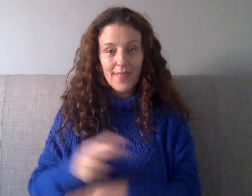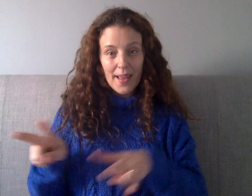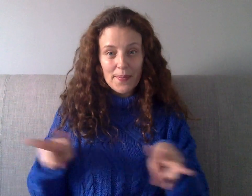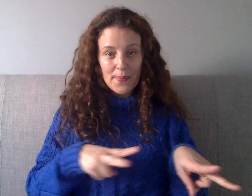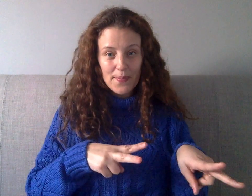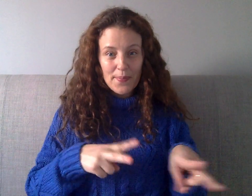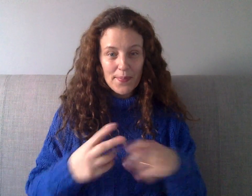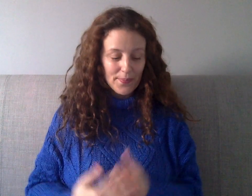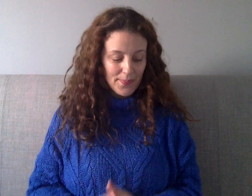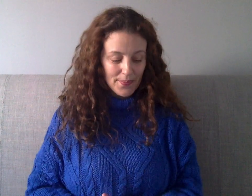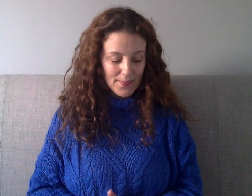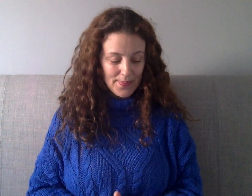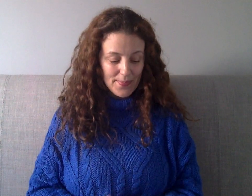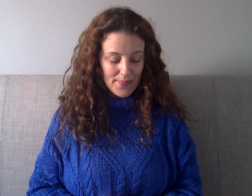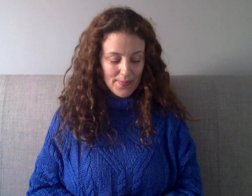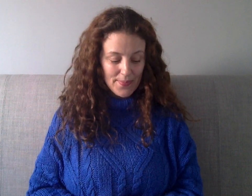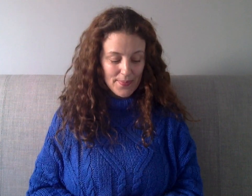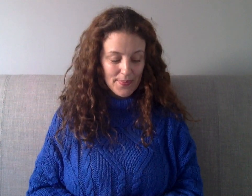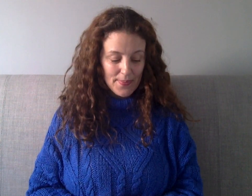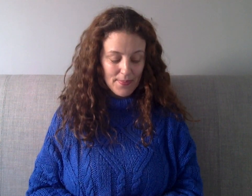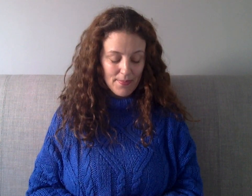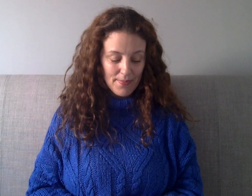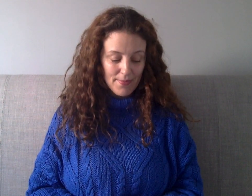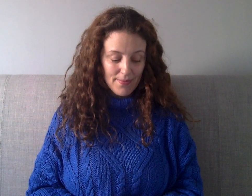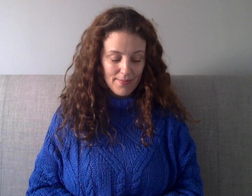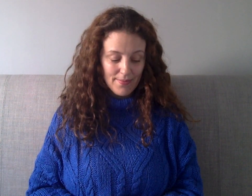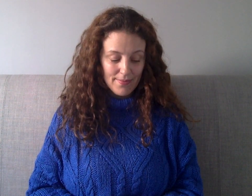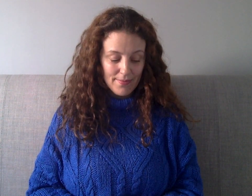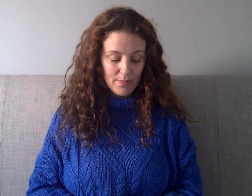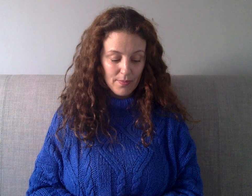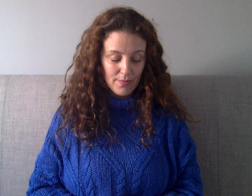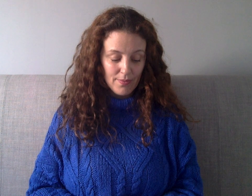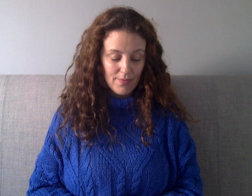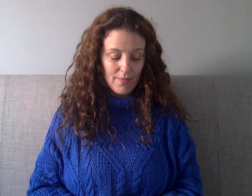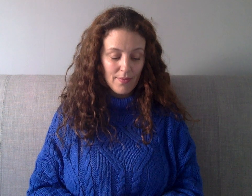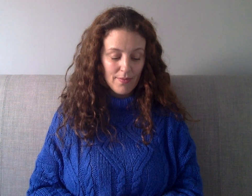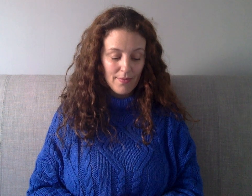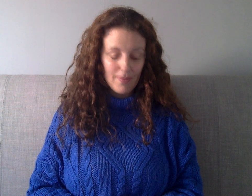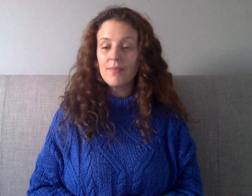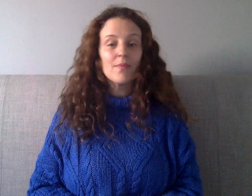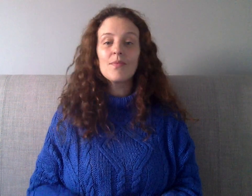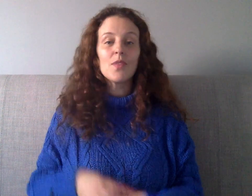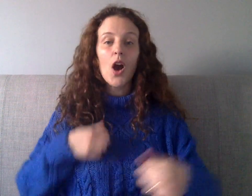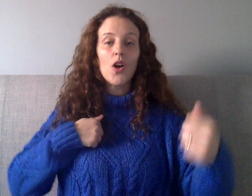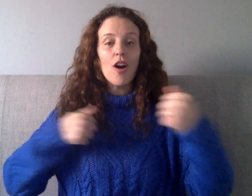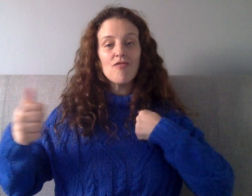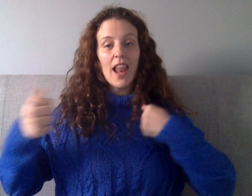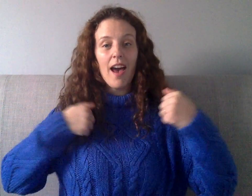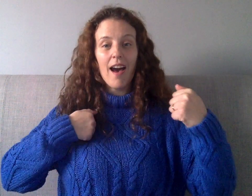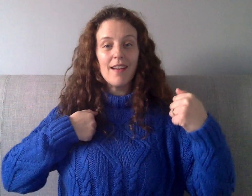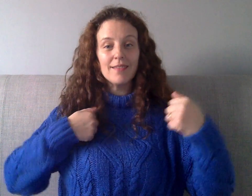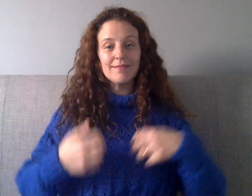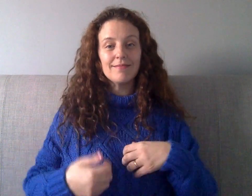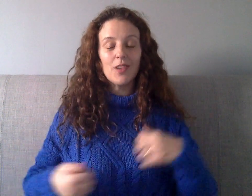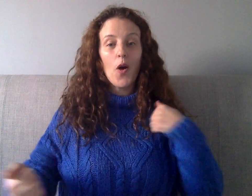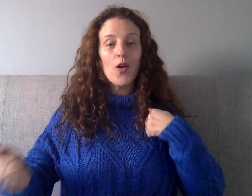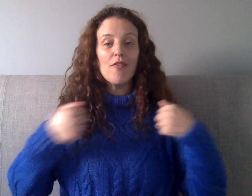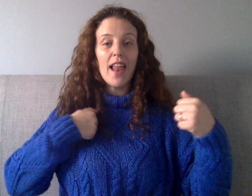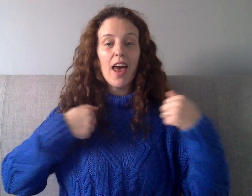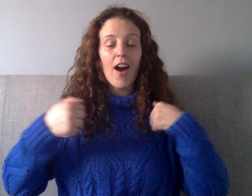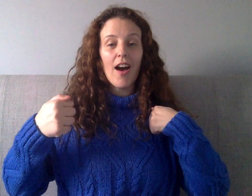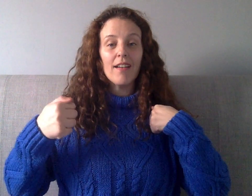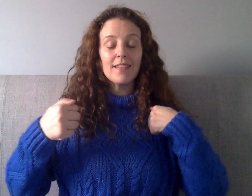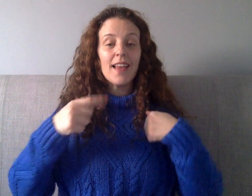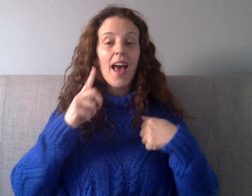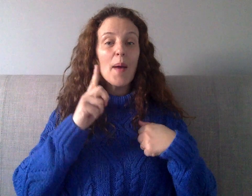GORILLA